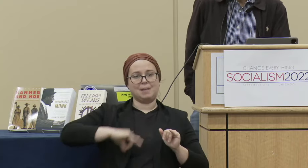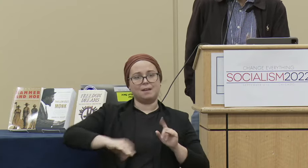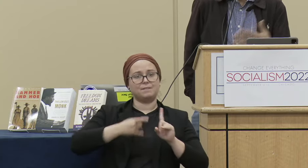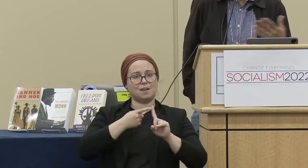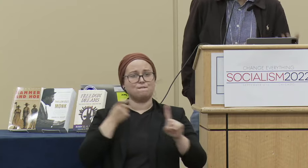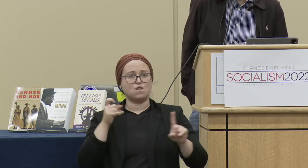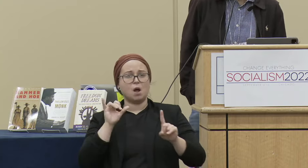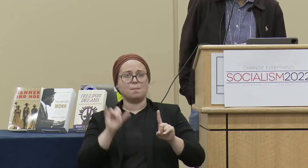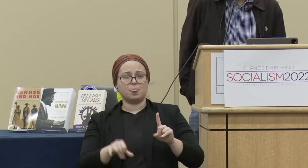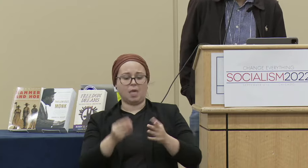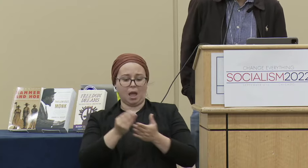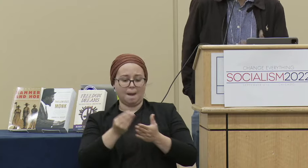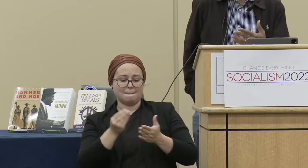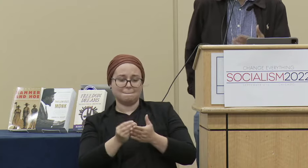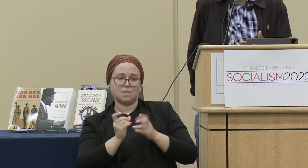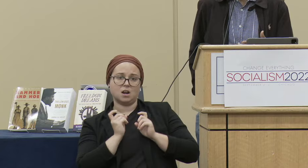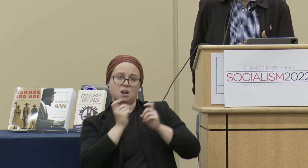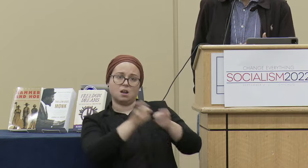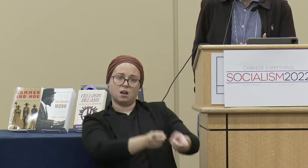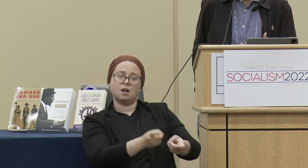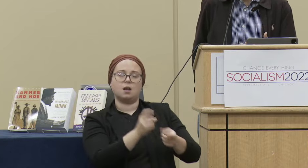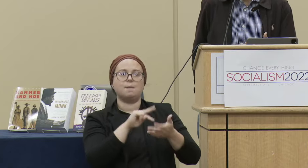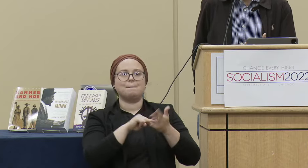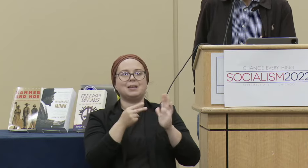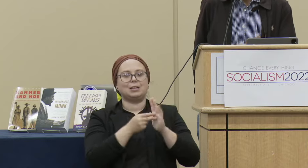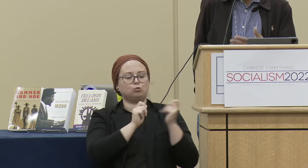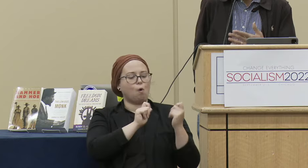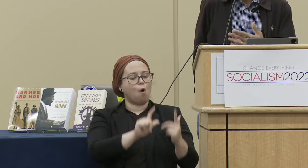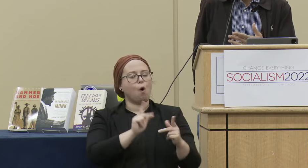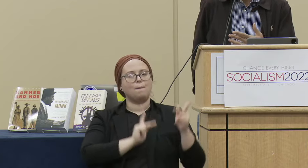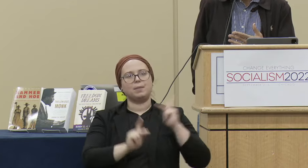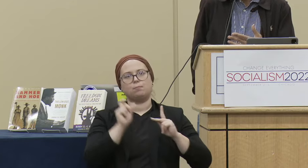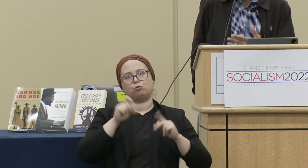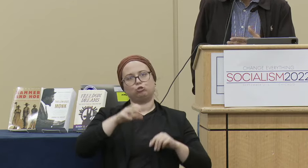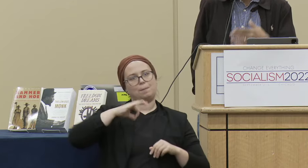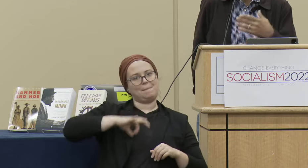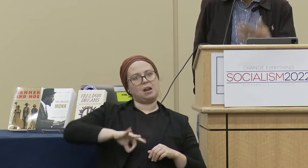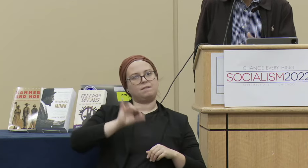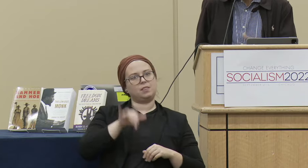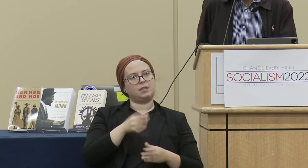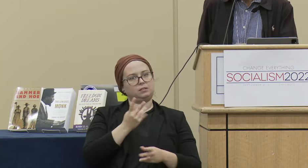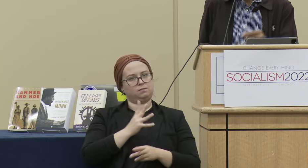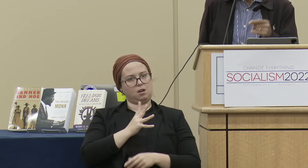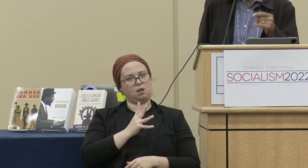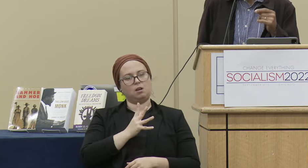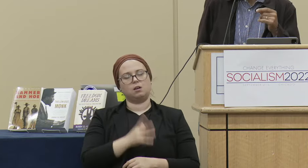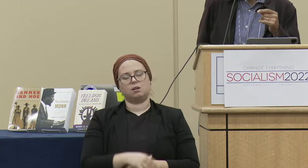people benefit from, or if the health system , for example, benefits from infusions of capital , everyone should